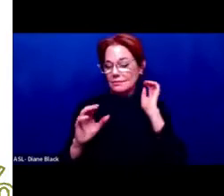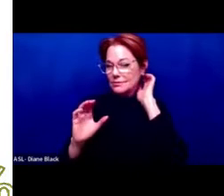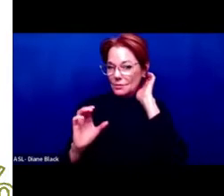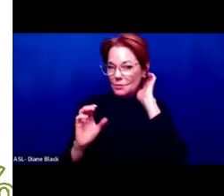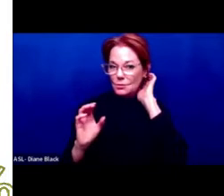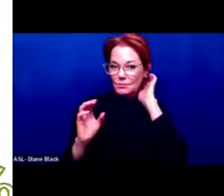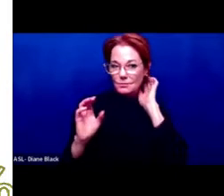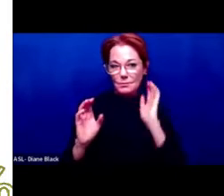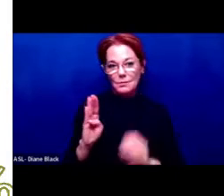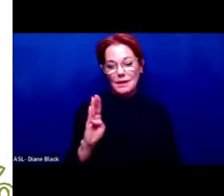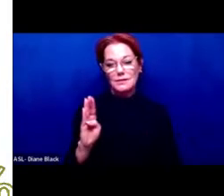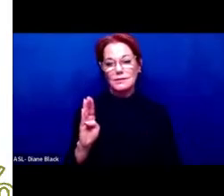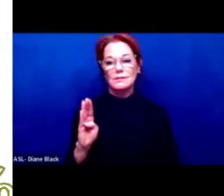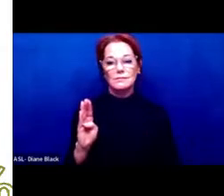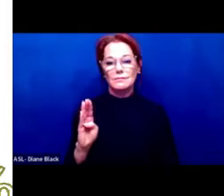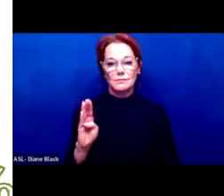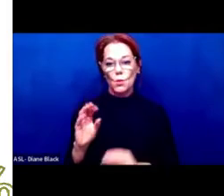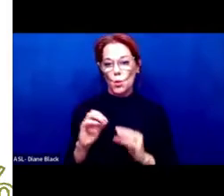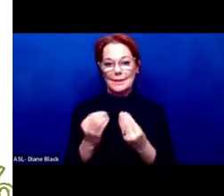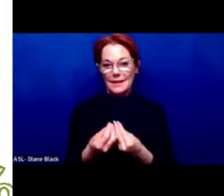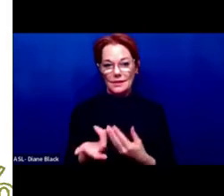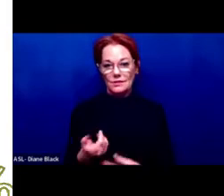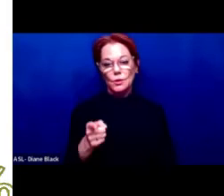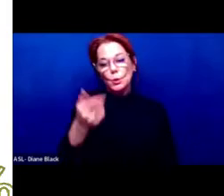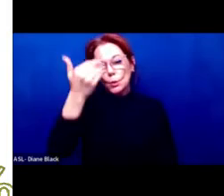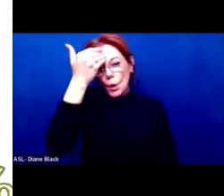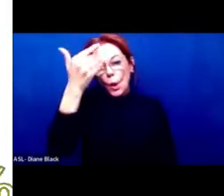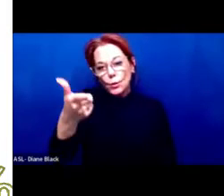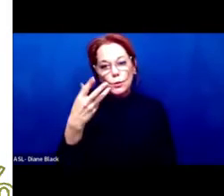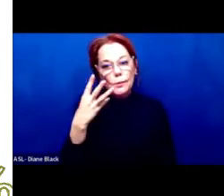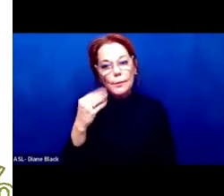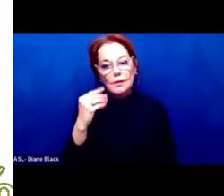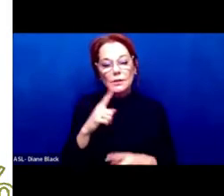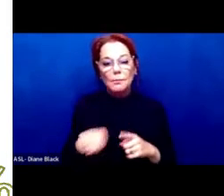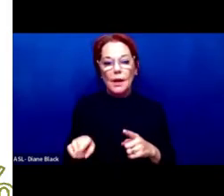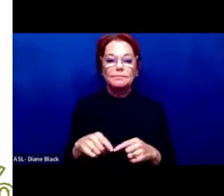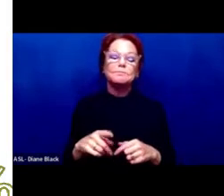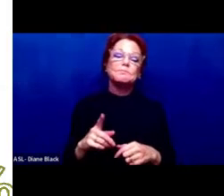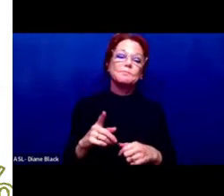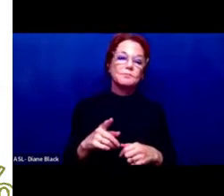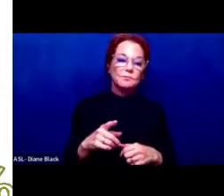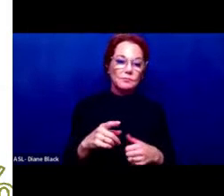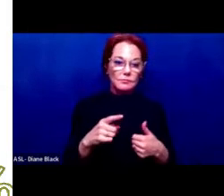you don't need stats, right? But just we use some of these. And so first 30% of community based